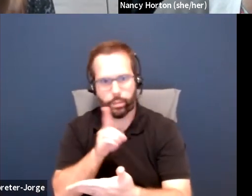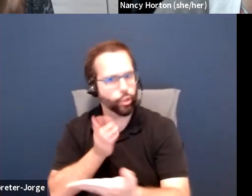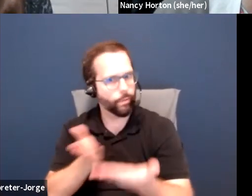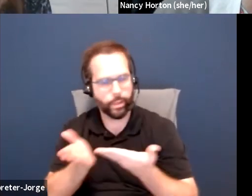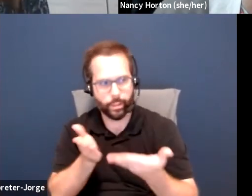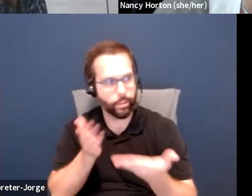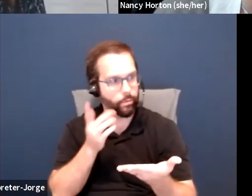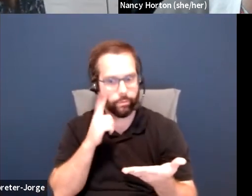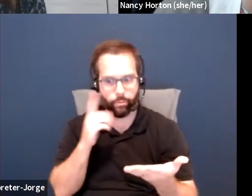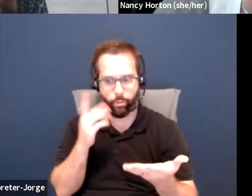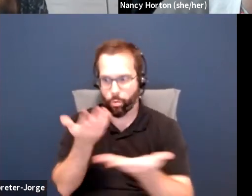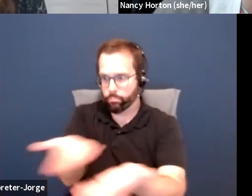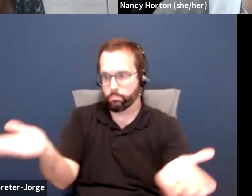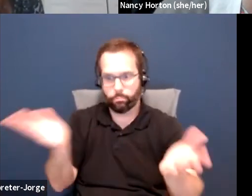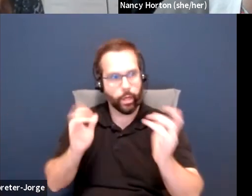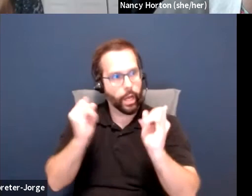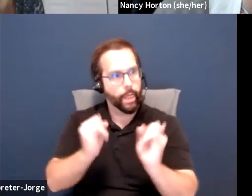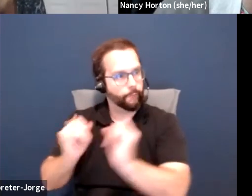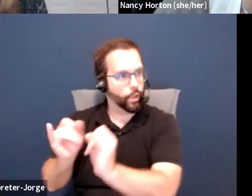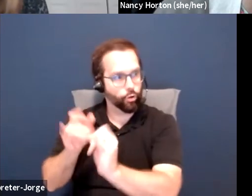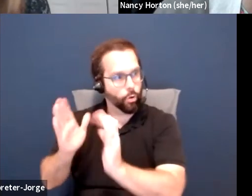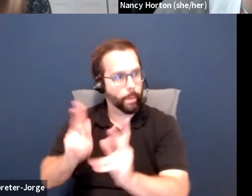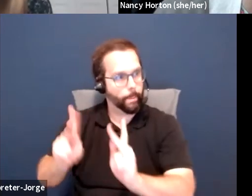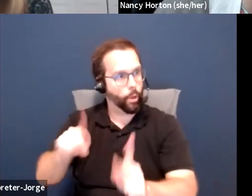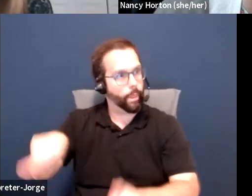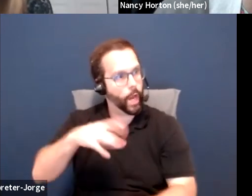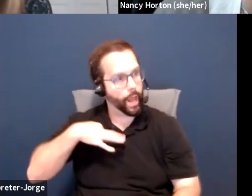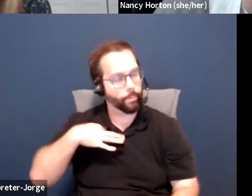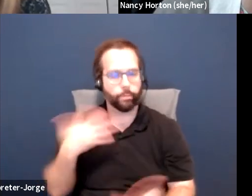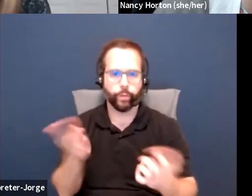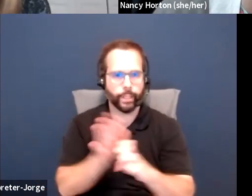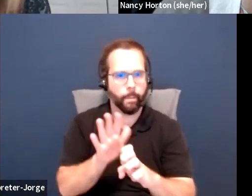programs, goods and activities. That includes non-discrimination in the provision of services for which